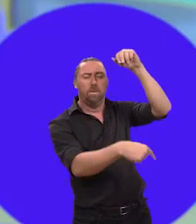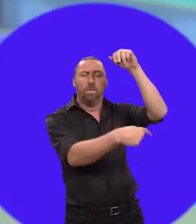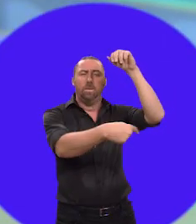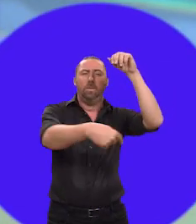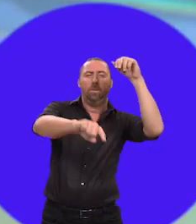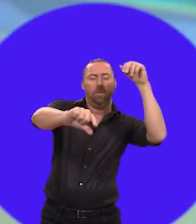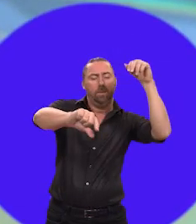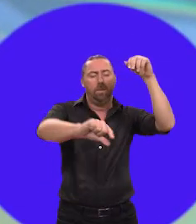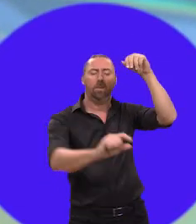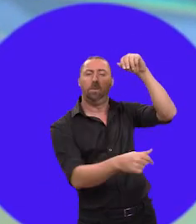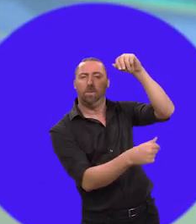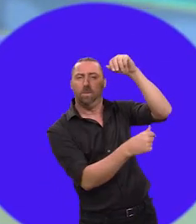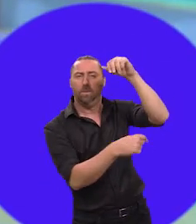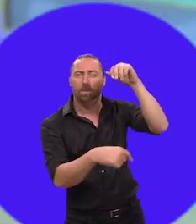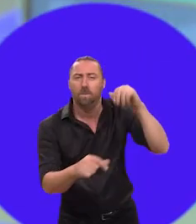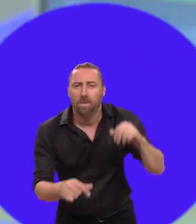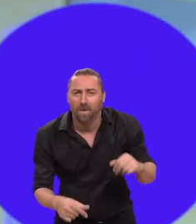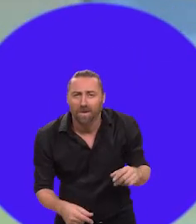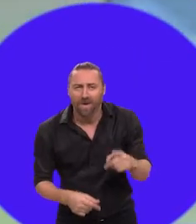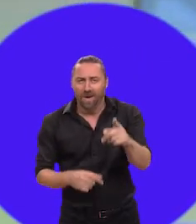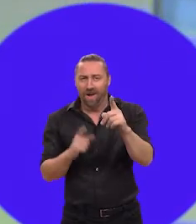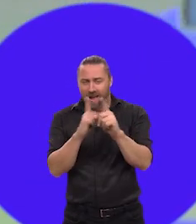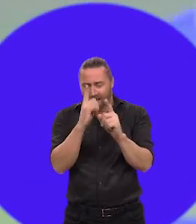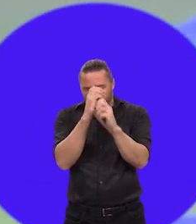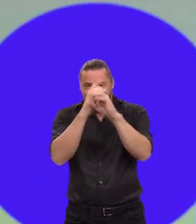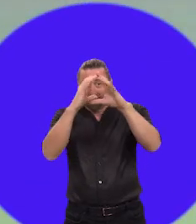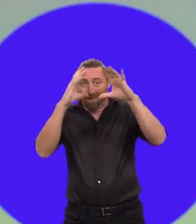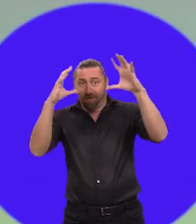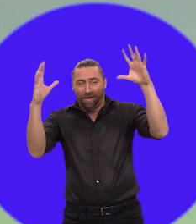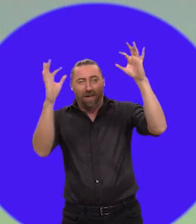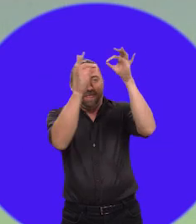of spider silk, mm, I can just imagine that fine spider web,